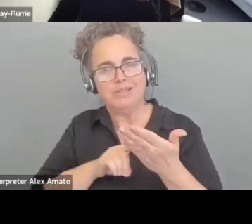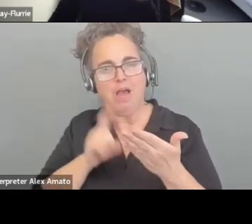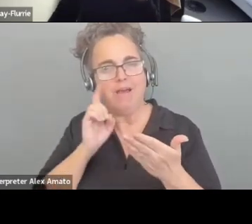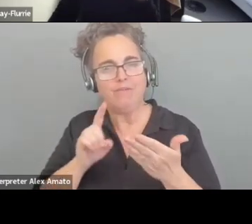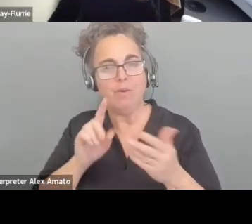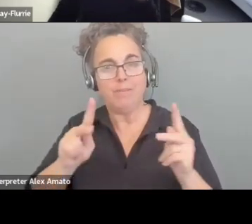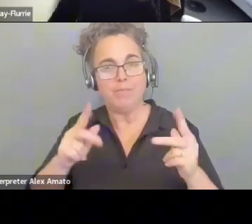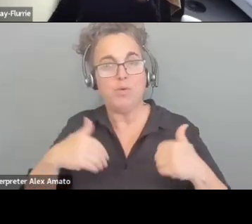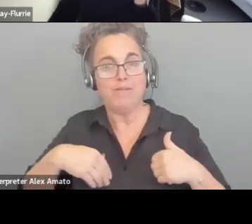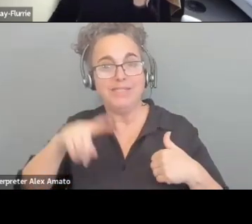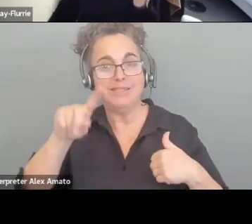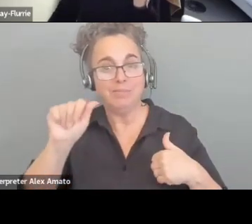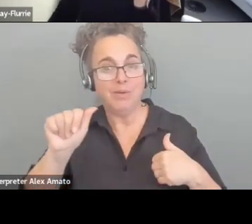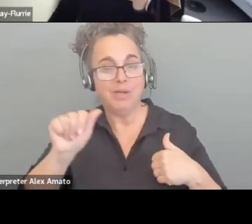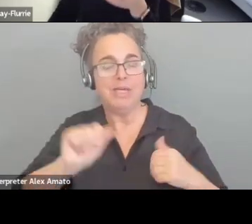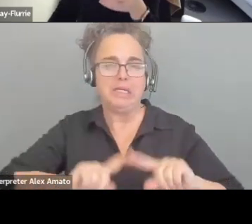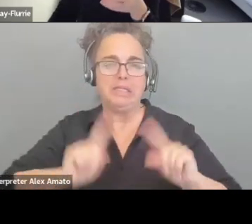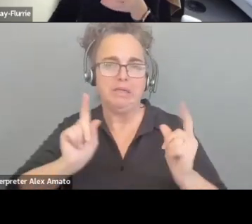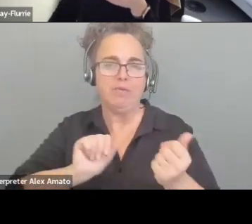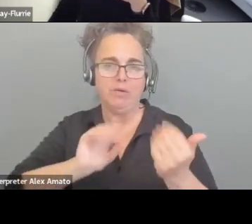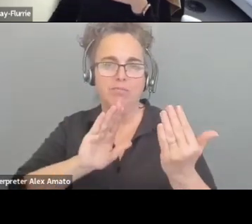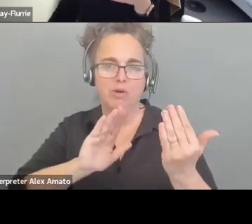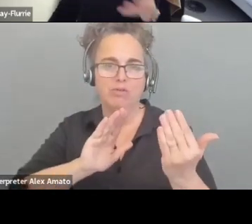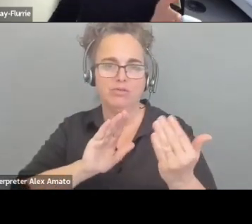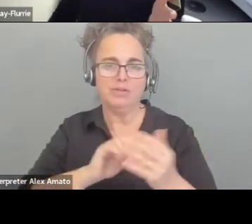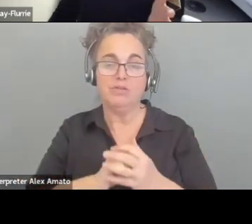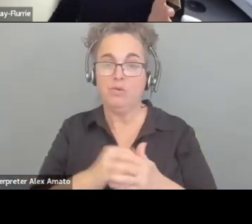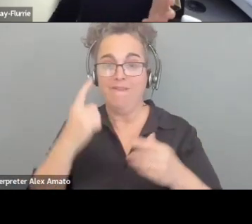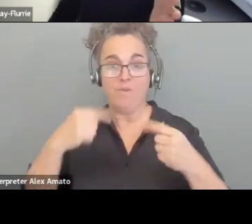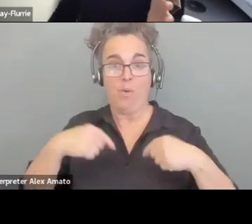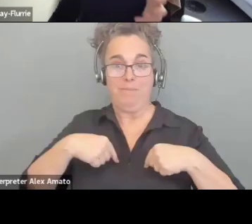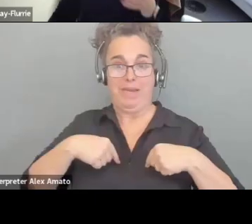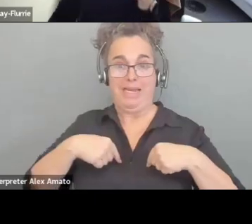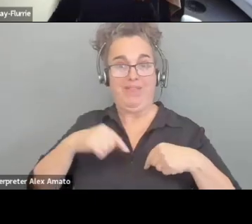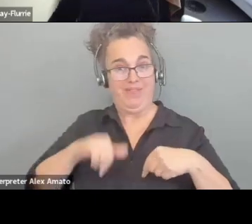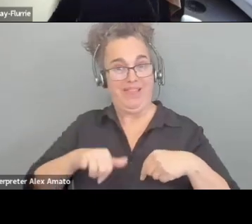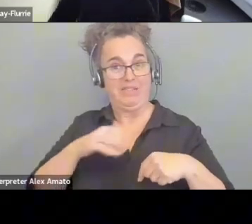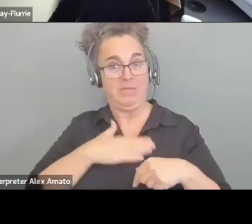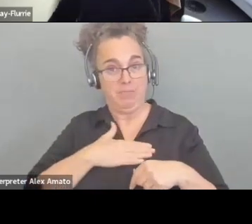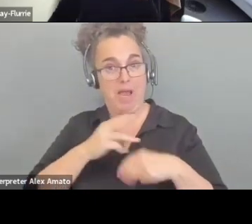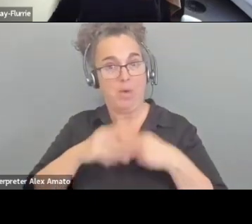So what does that mean for me? This is my world. This is Microsoft Teams.